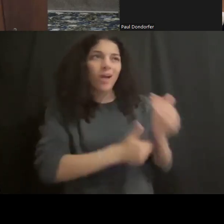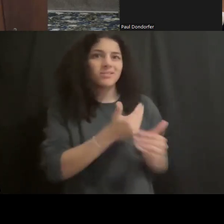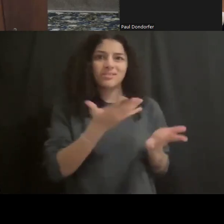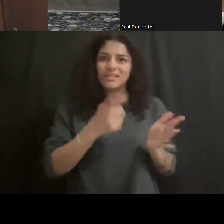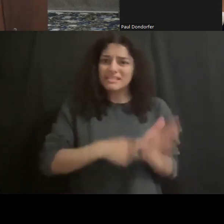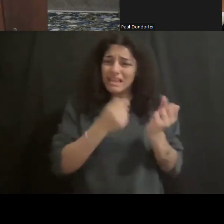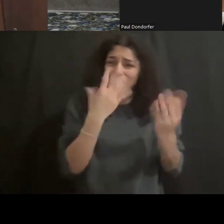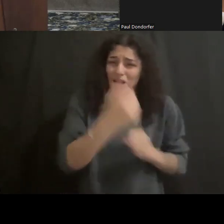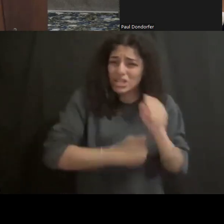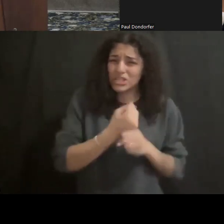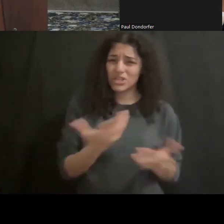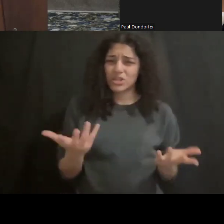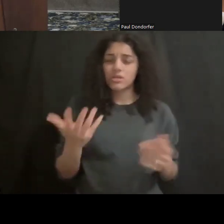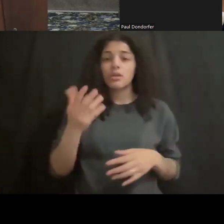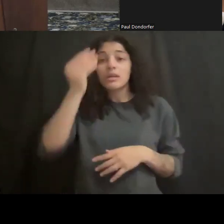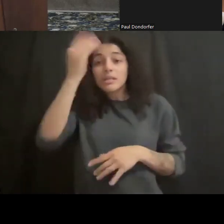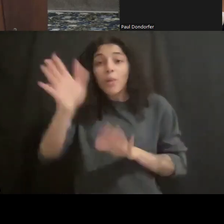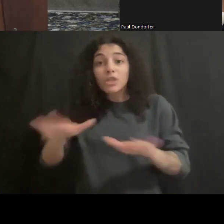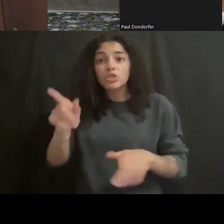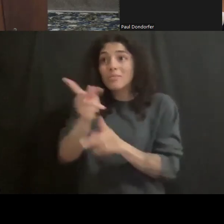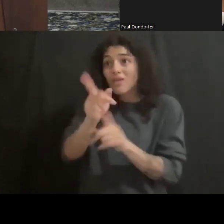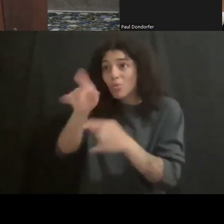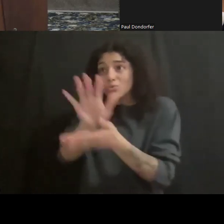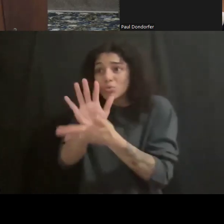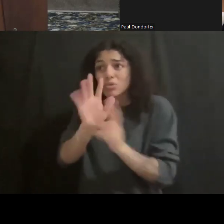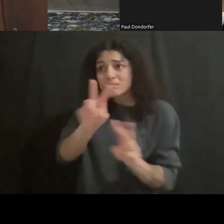my children to watch their backs when they go to school a place where they should feel safe